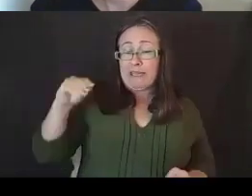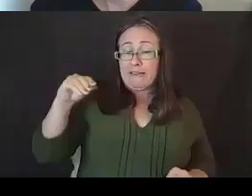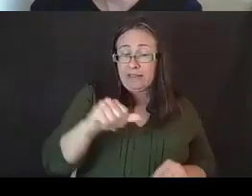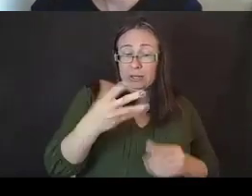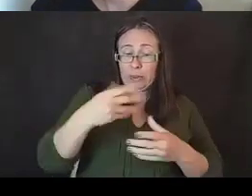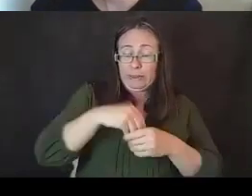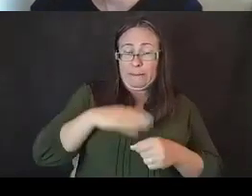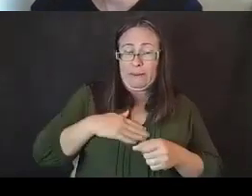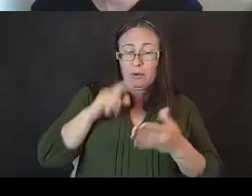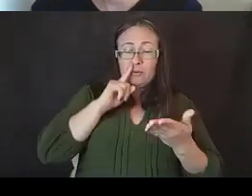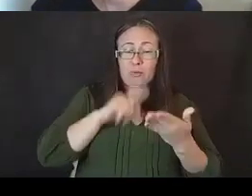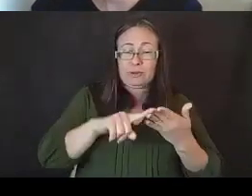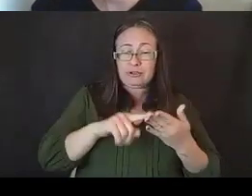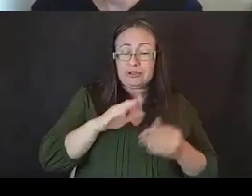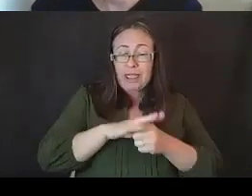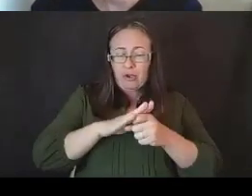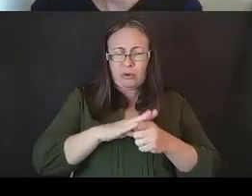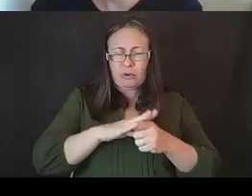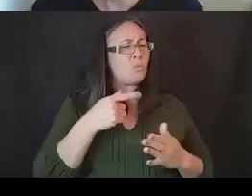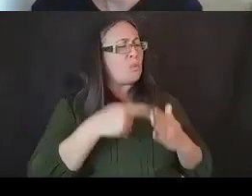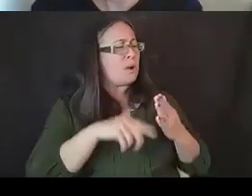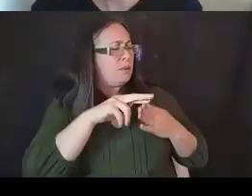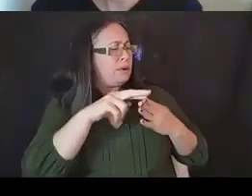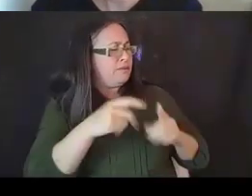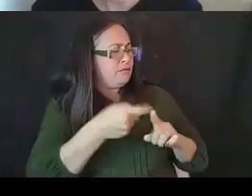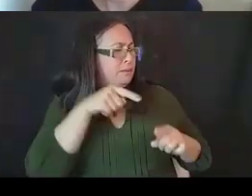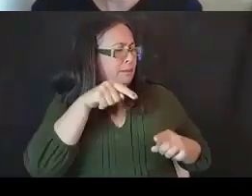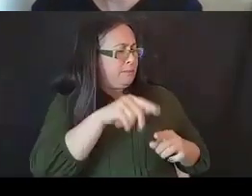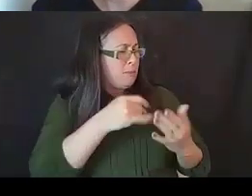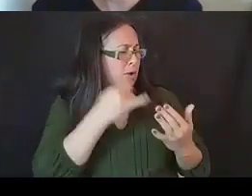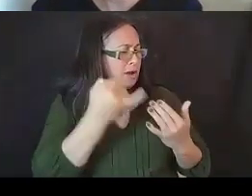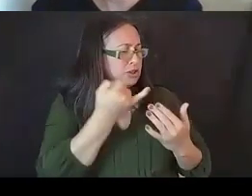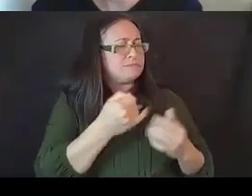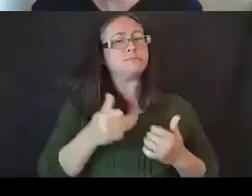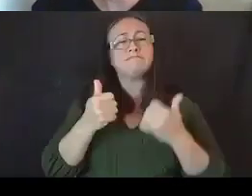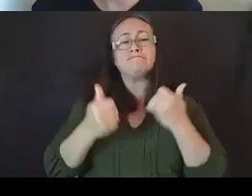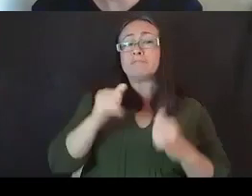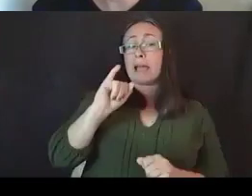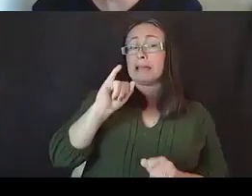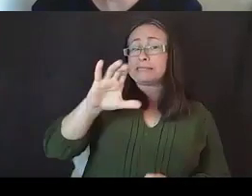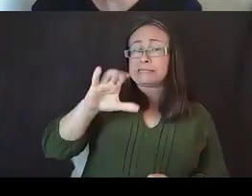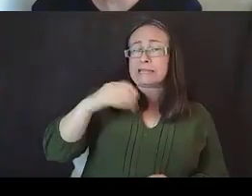what results came out of those projects? Which ICs have priorities that align with my research ideas?